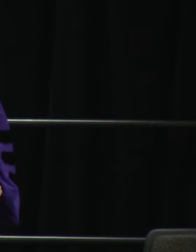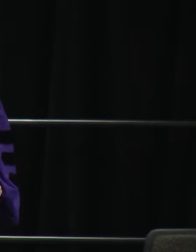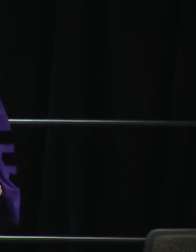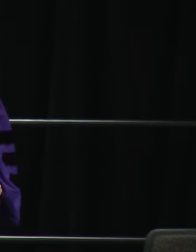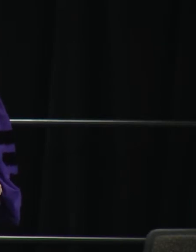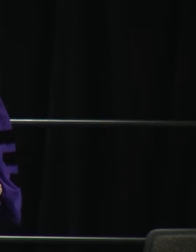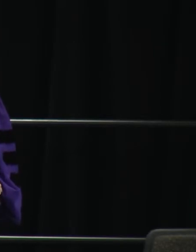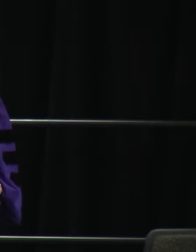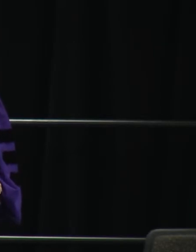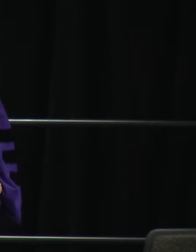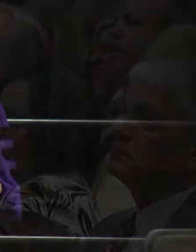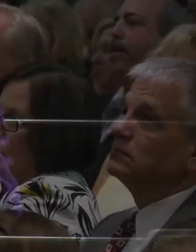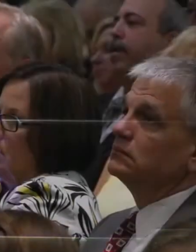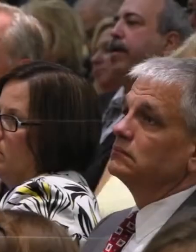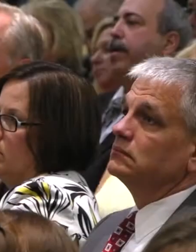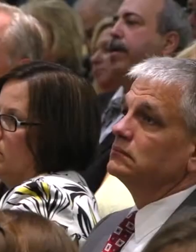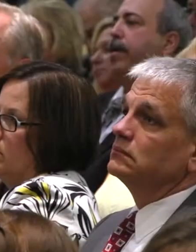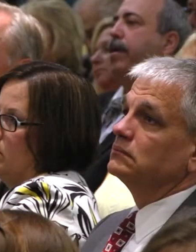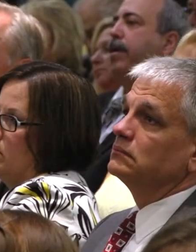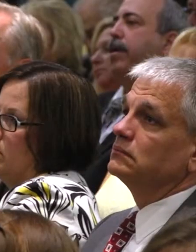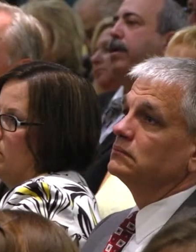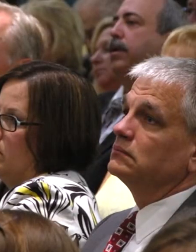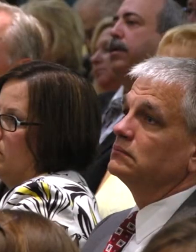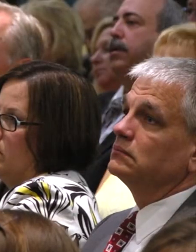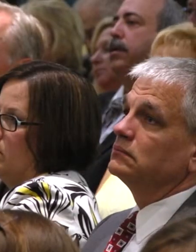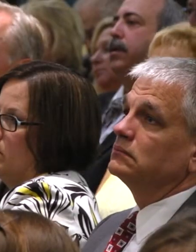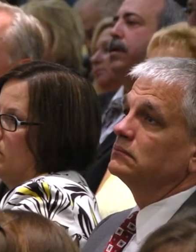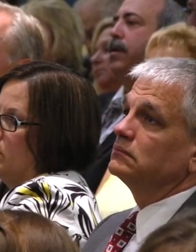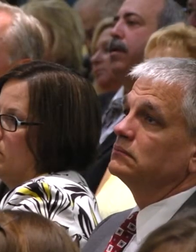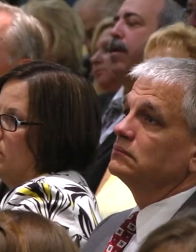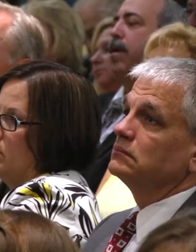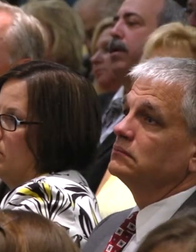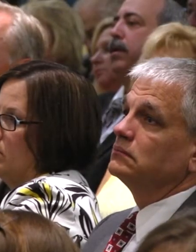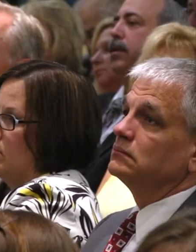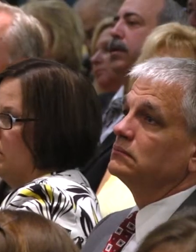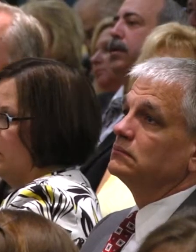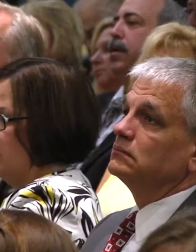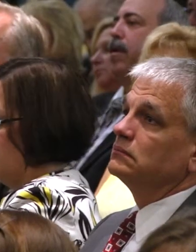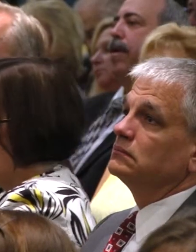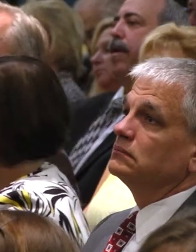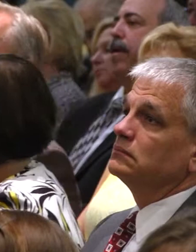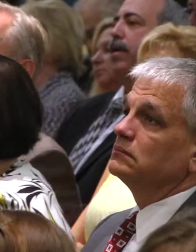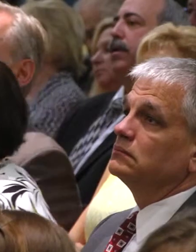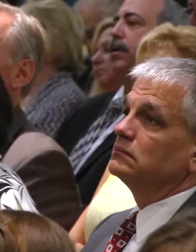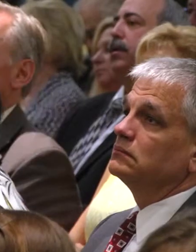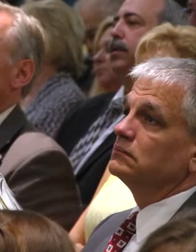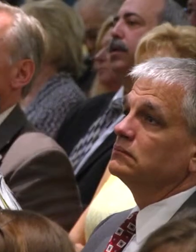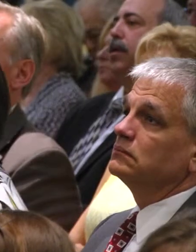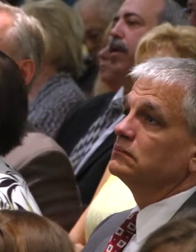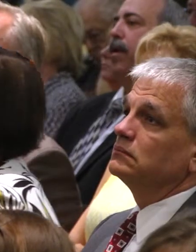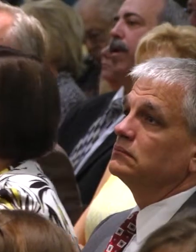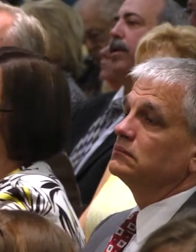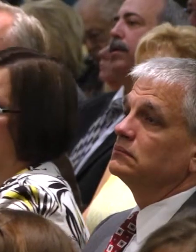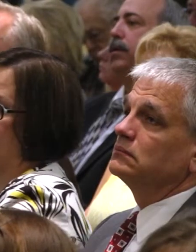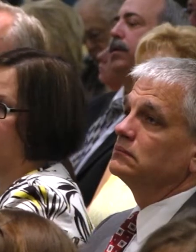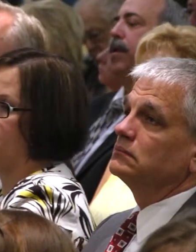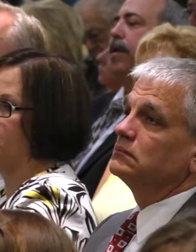And once again, we have complete confidence in you. You are the futures of your communities,